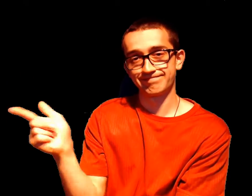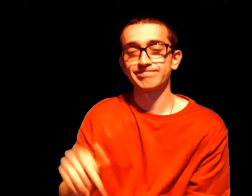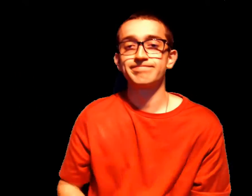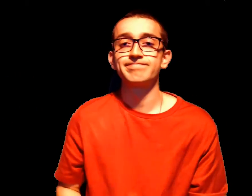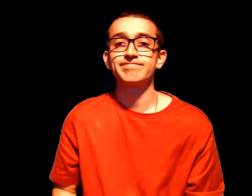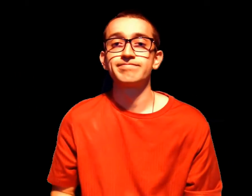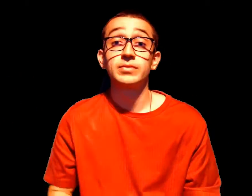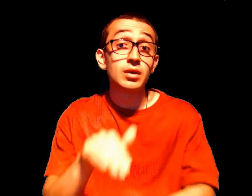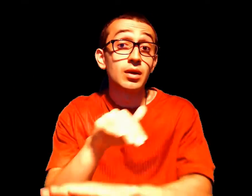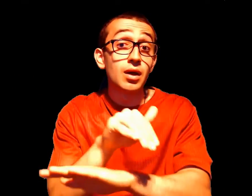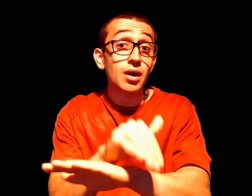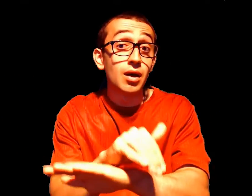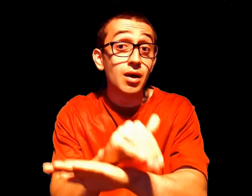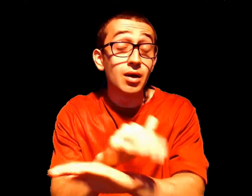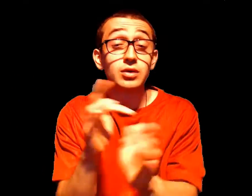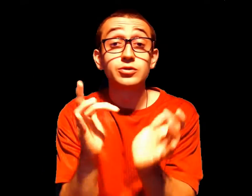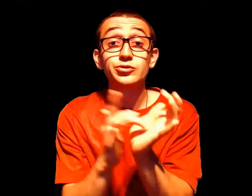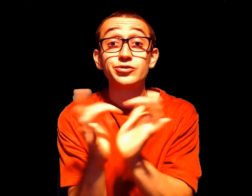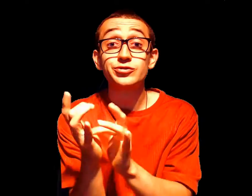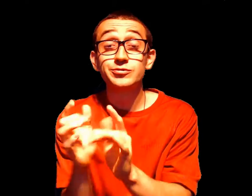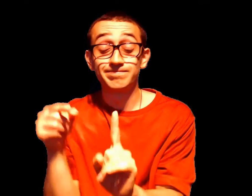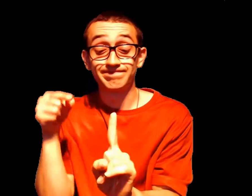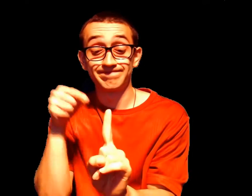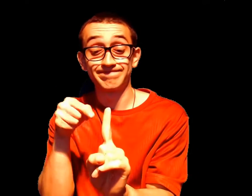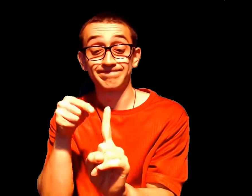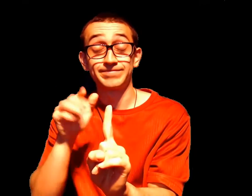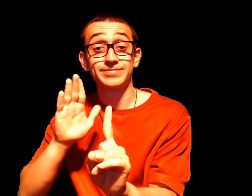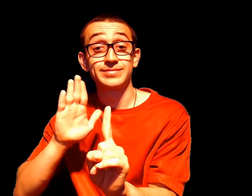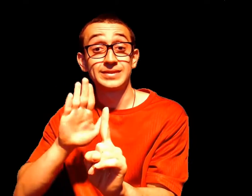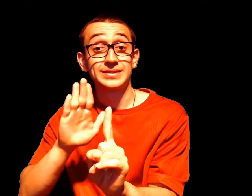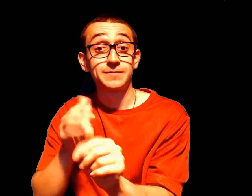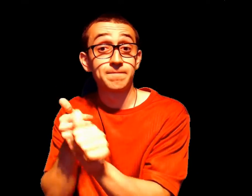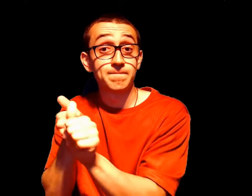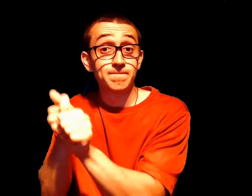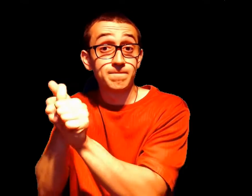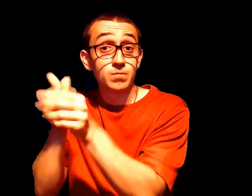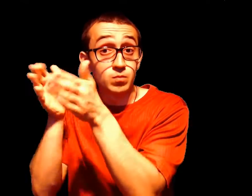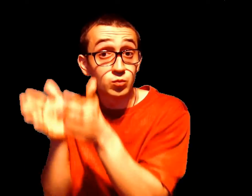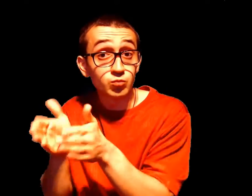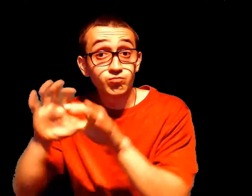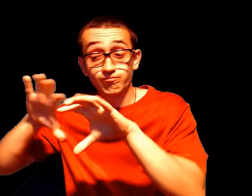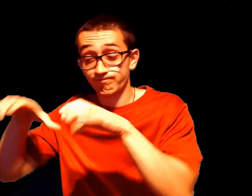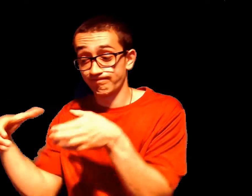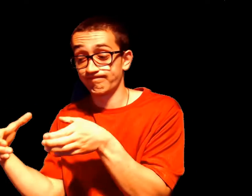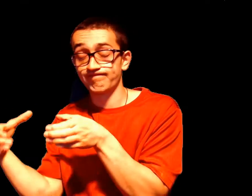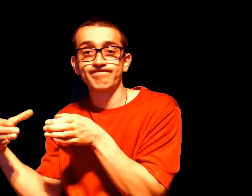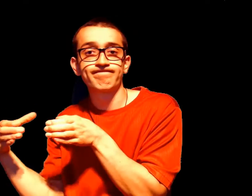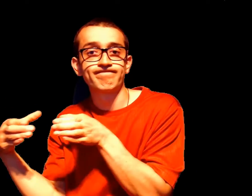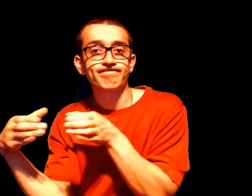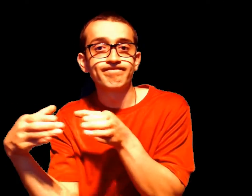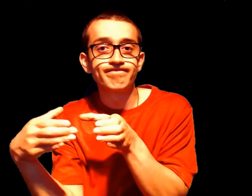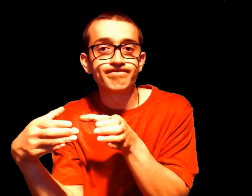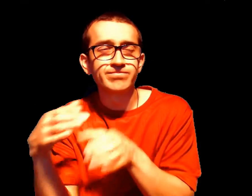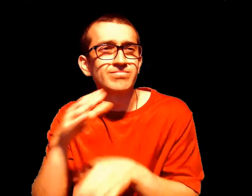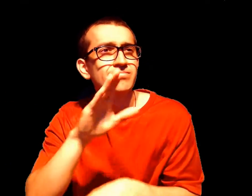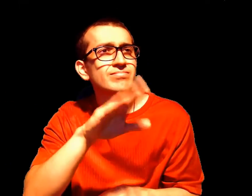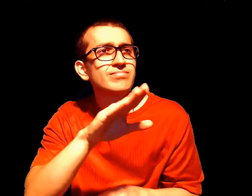When it was evening, the disciples approached him and said,